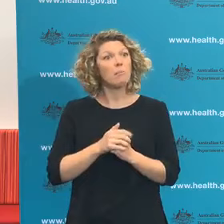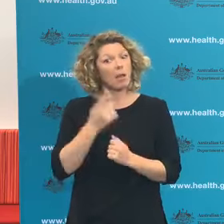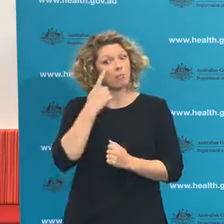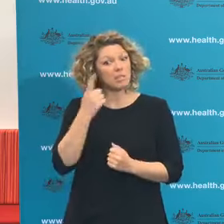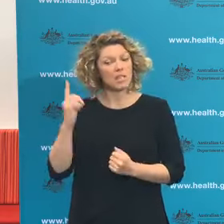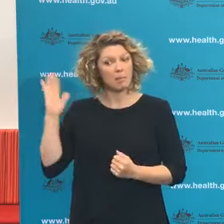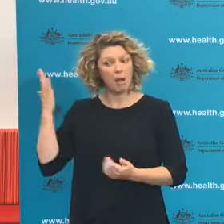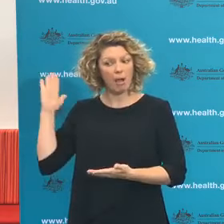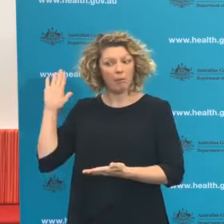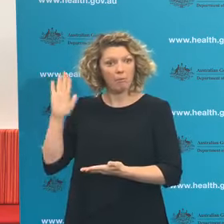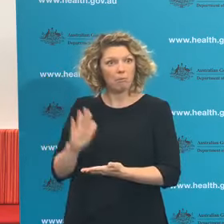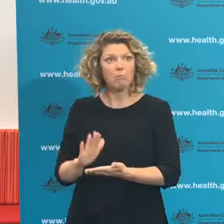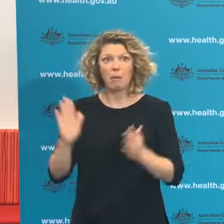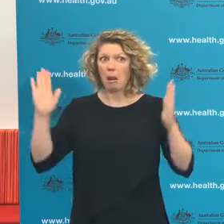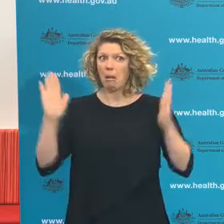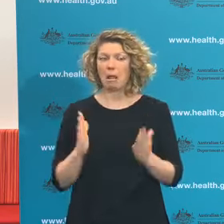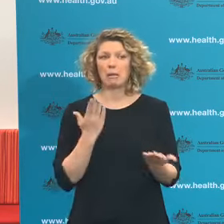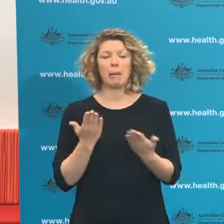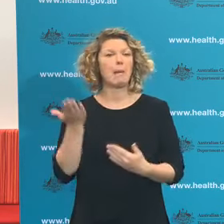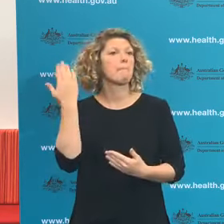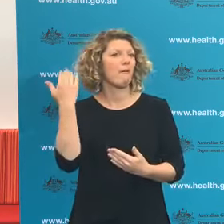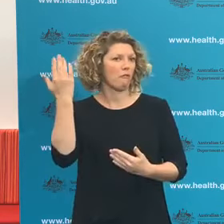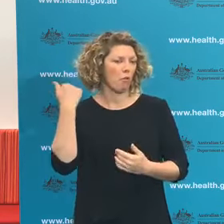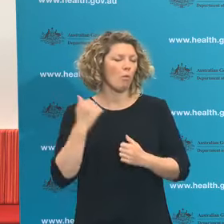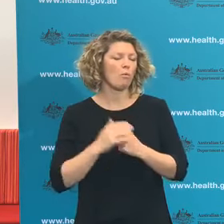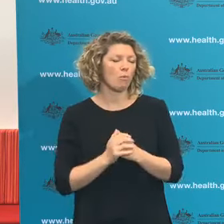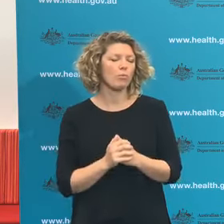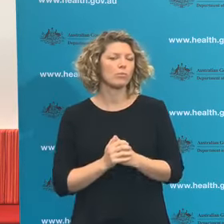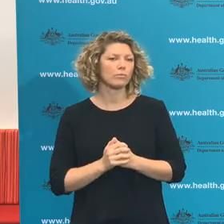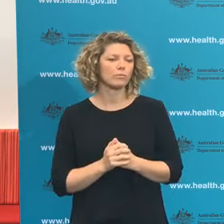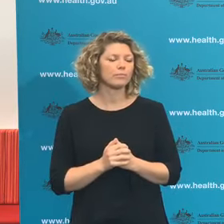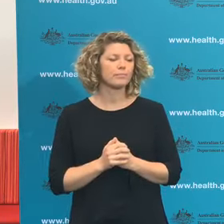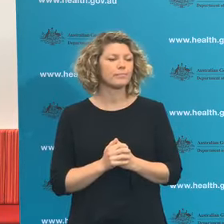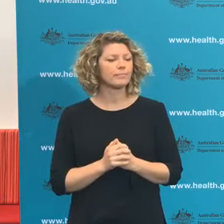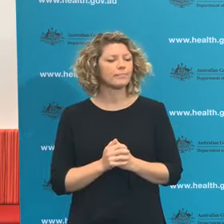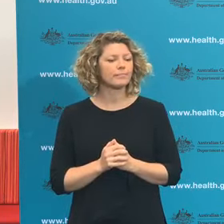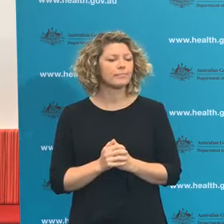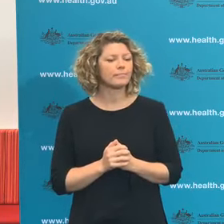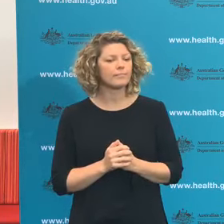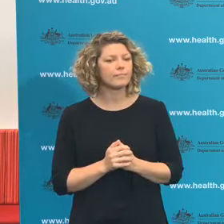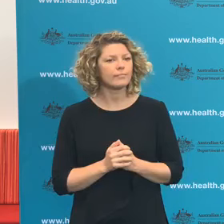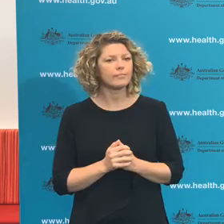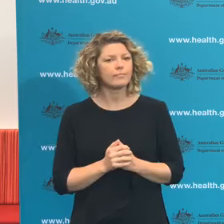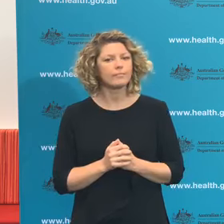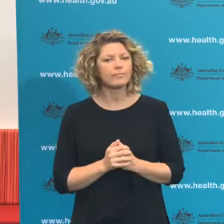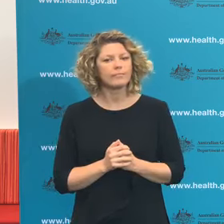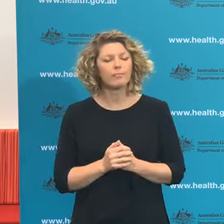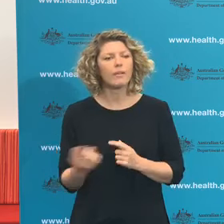significantly over the last few weeks. So, and as you also know, there are some